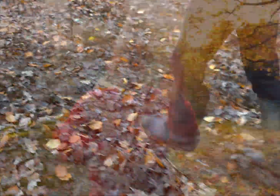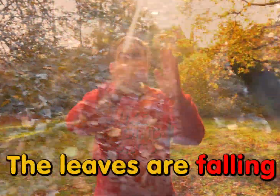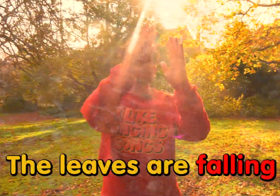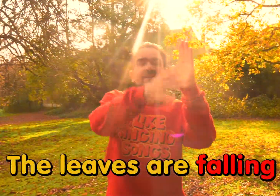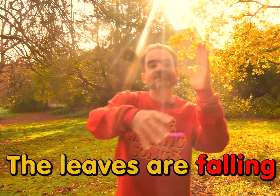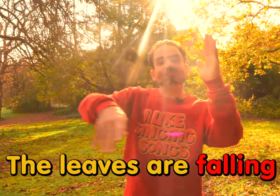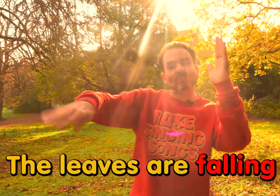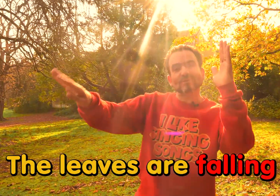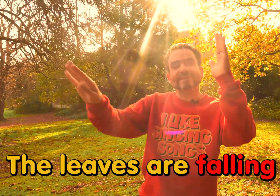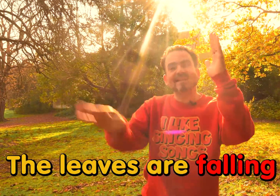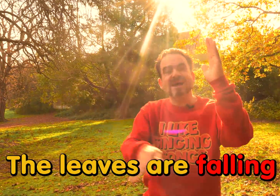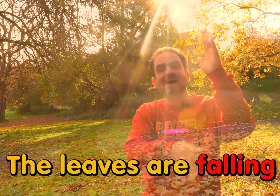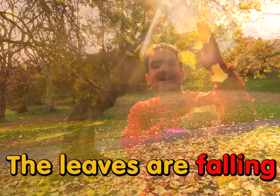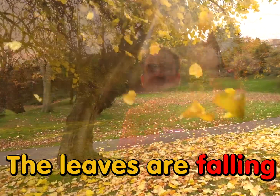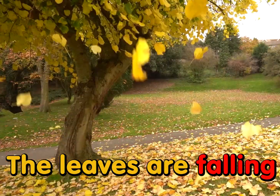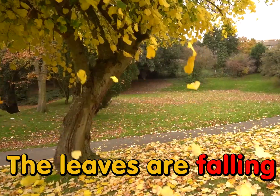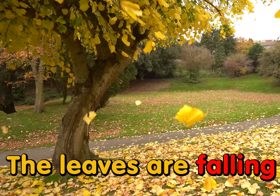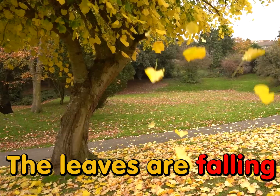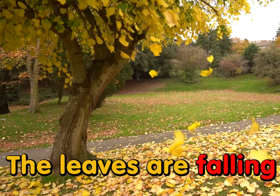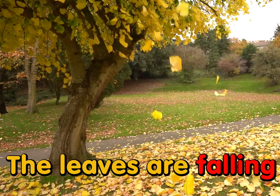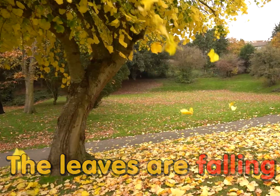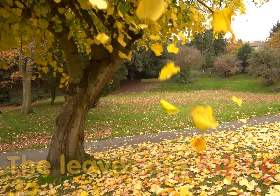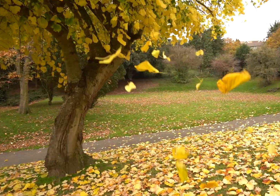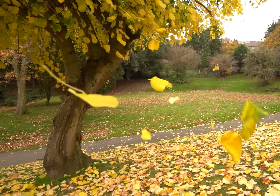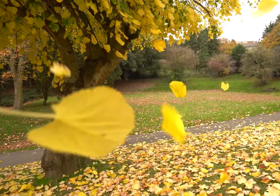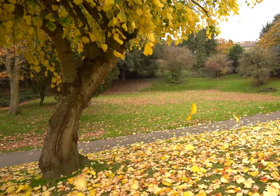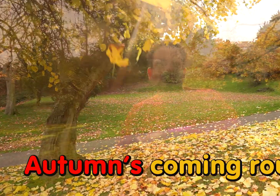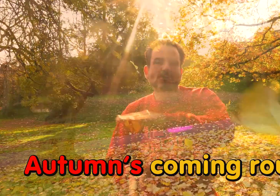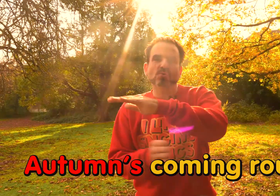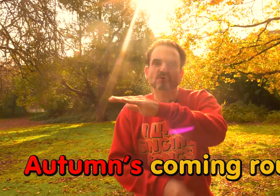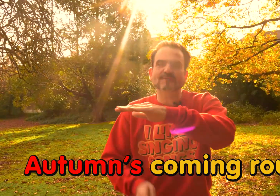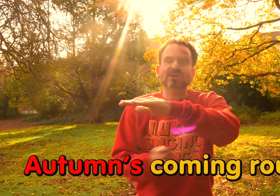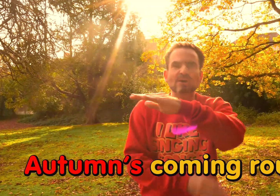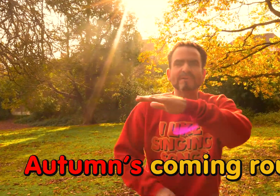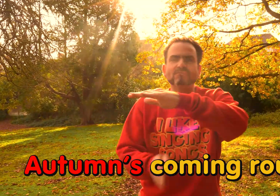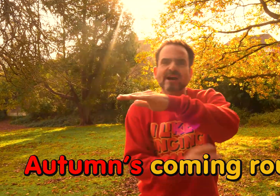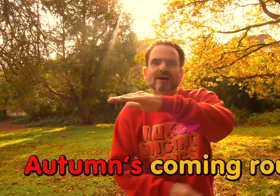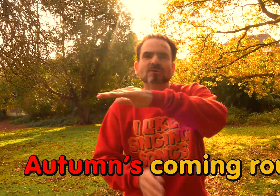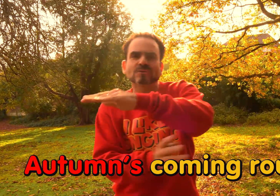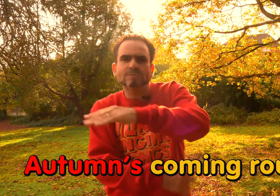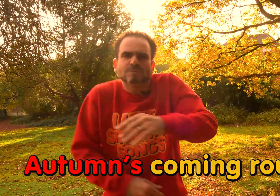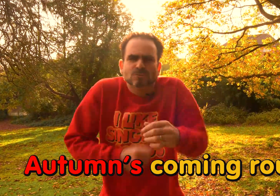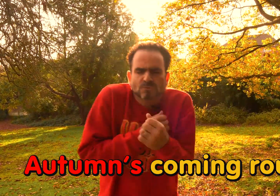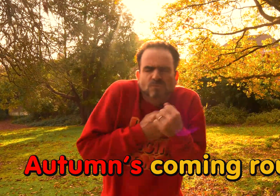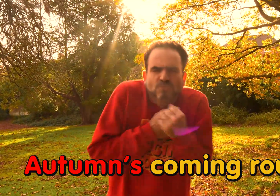The leaves are falling down Autumn's coming round